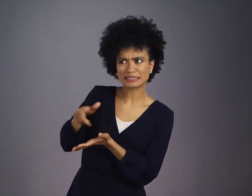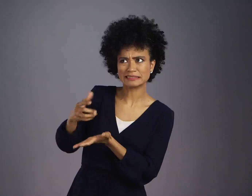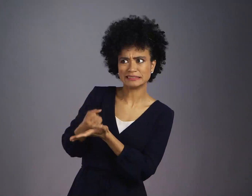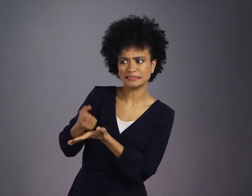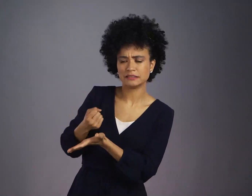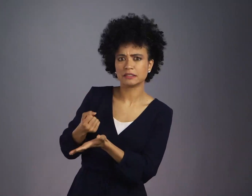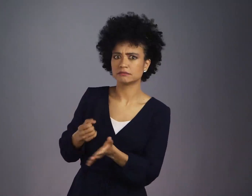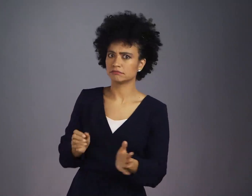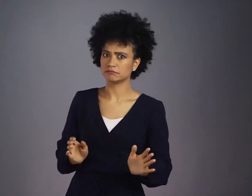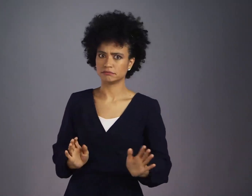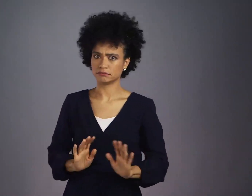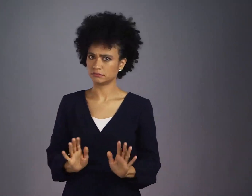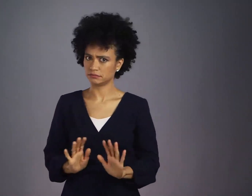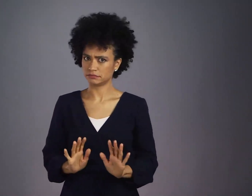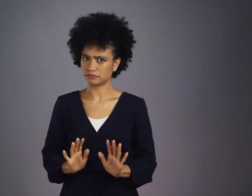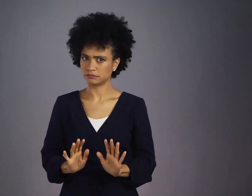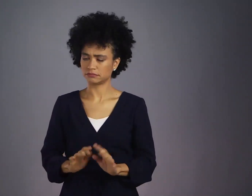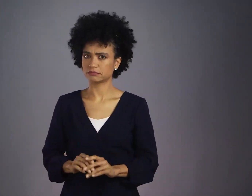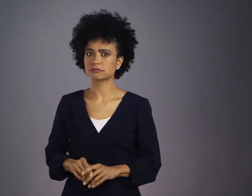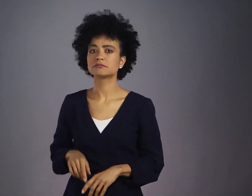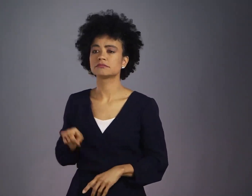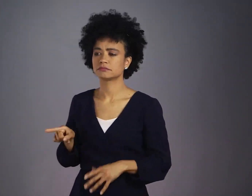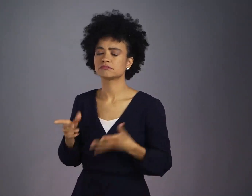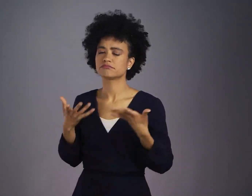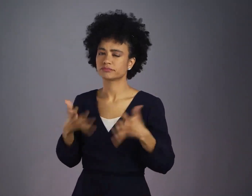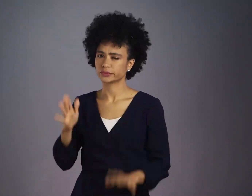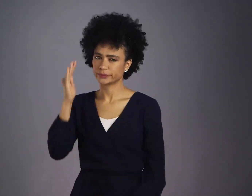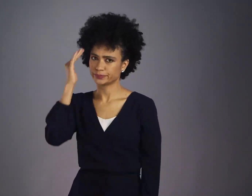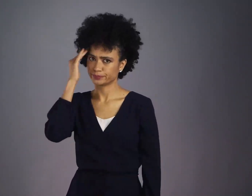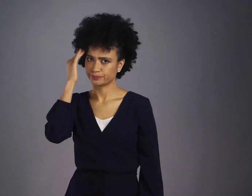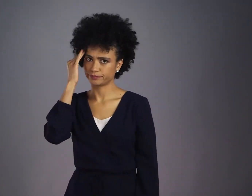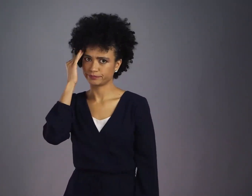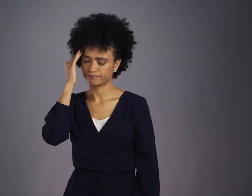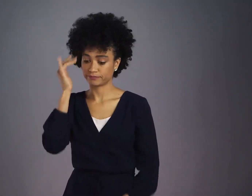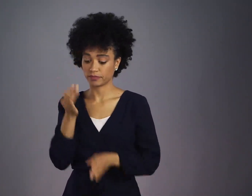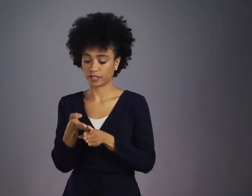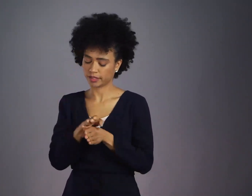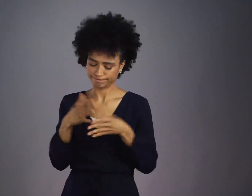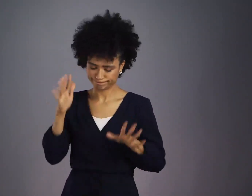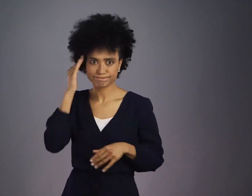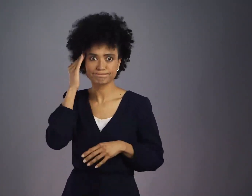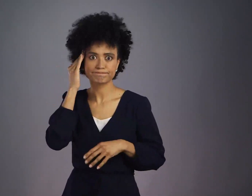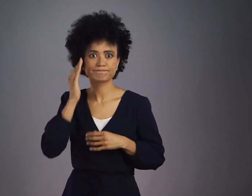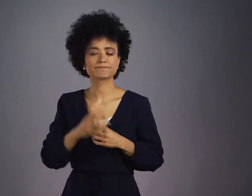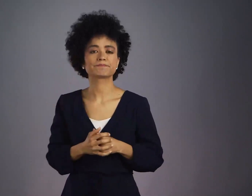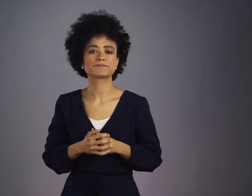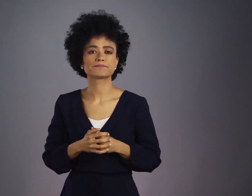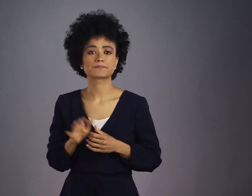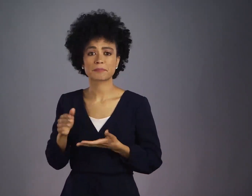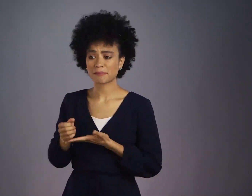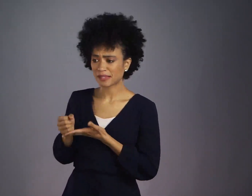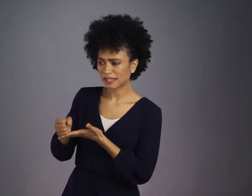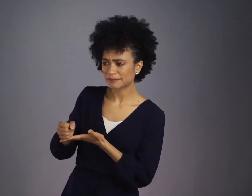if he expects to survive. You need not remind him of his spiritual deficiency — he will know of it.